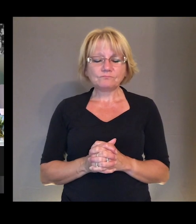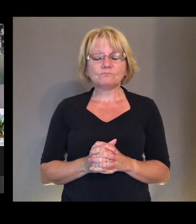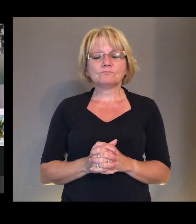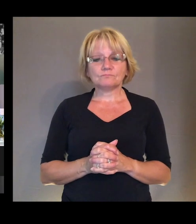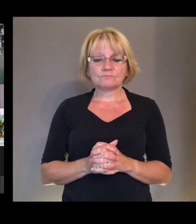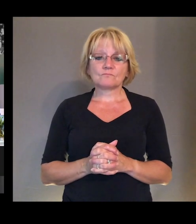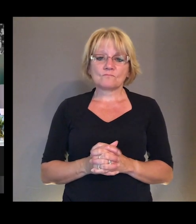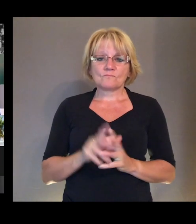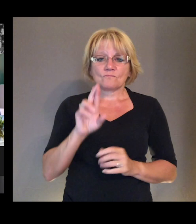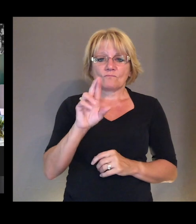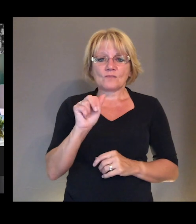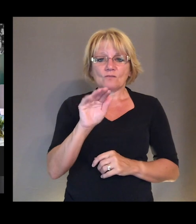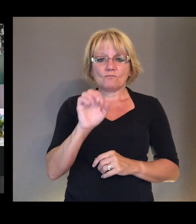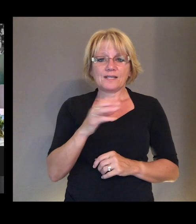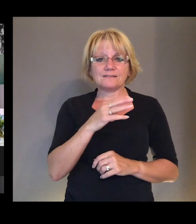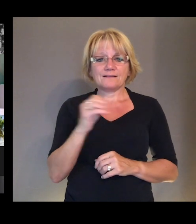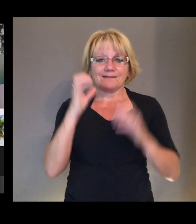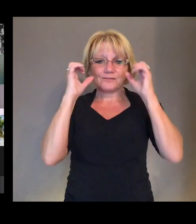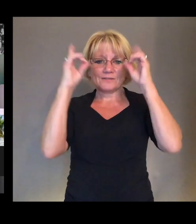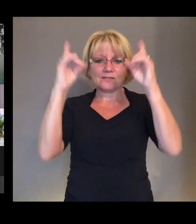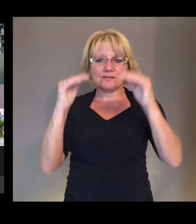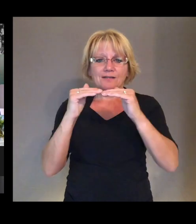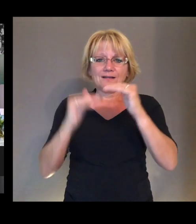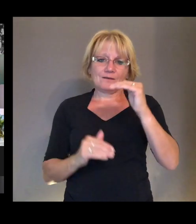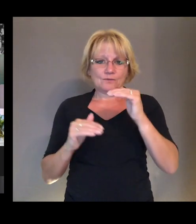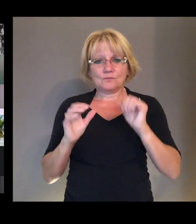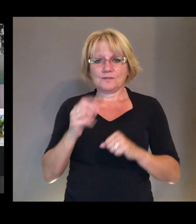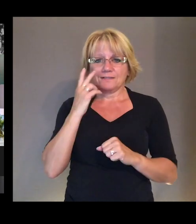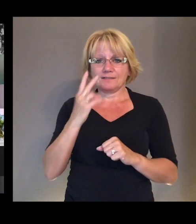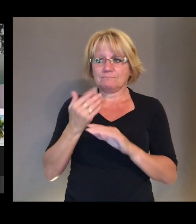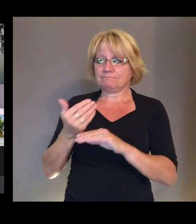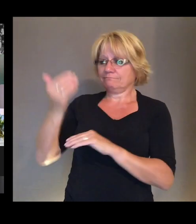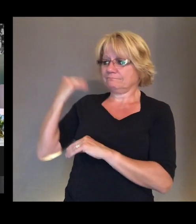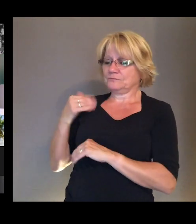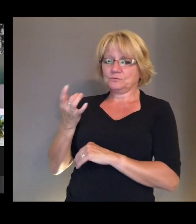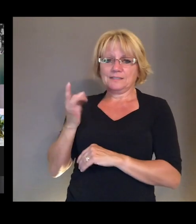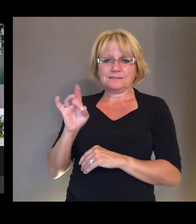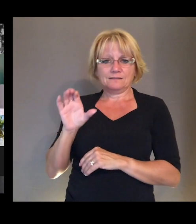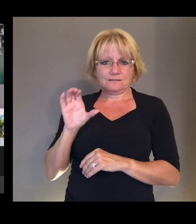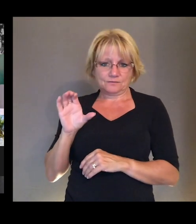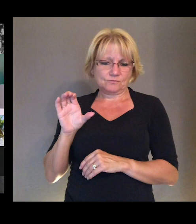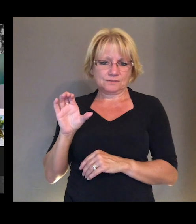So, the history and timeline of race and education and equity, we can go back into the 1800s.